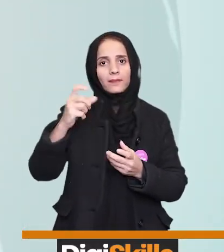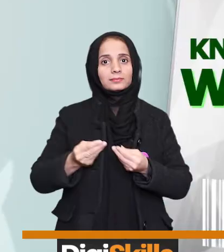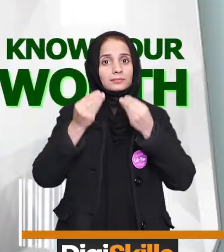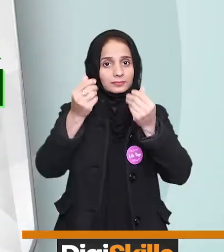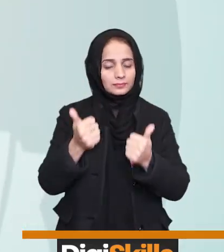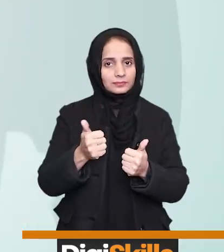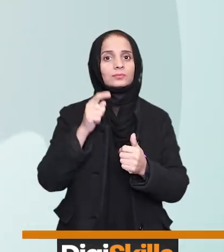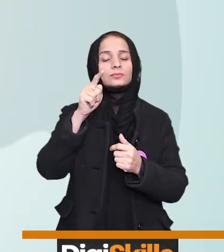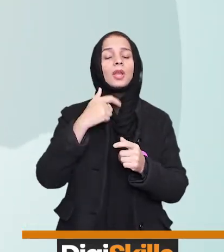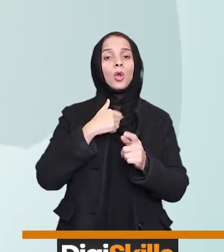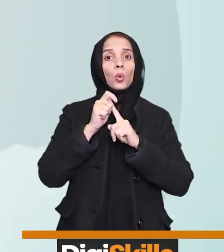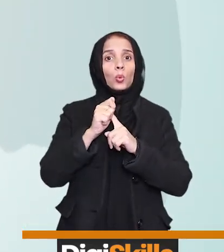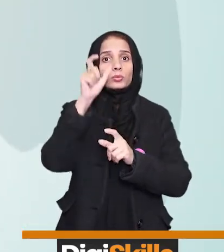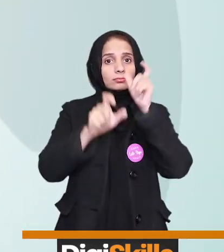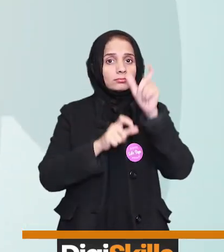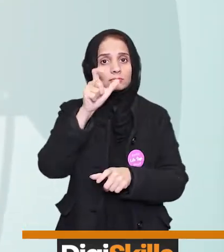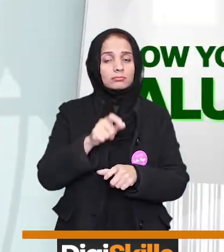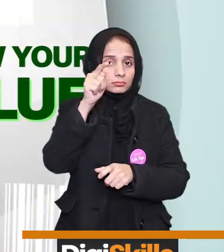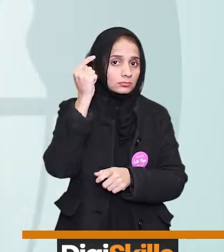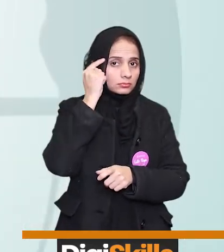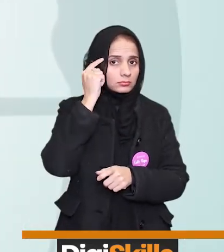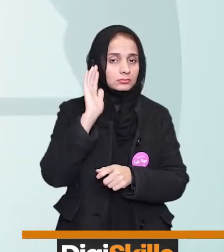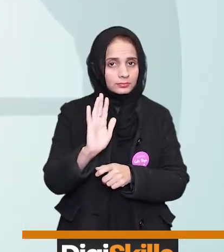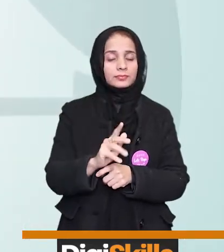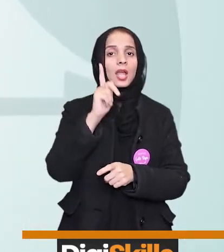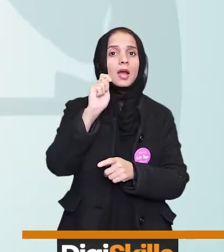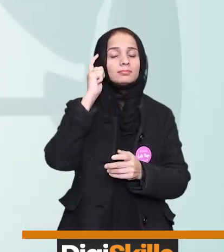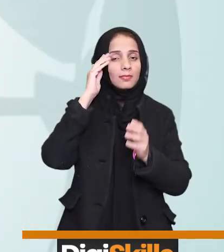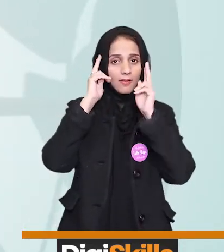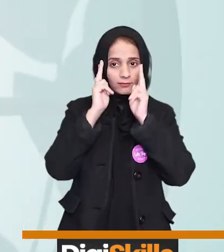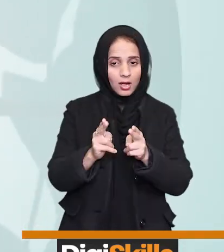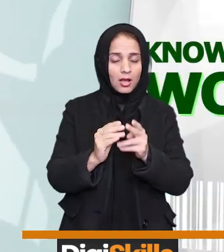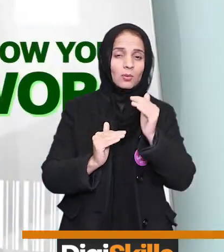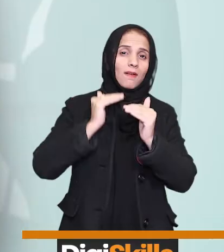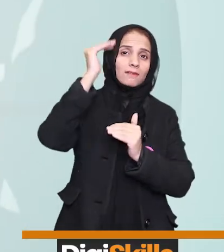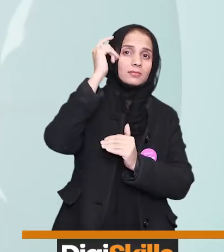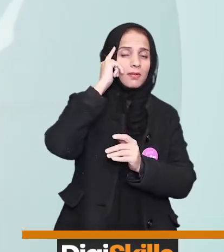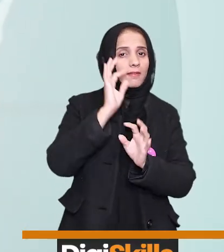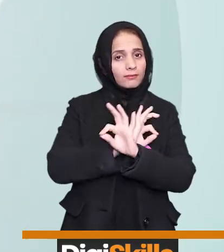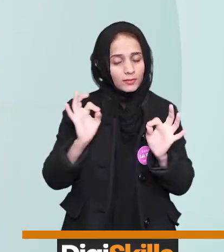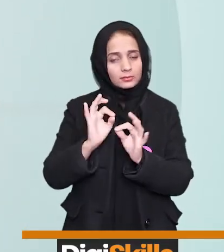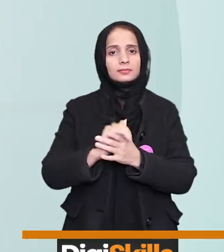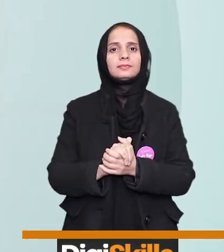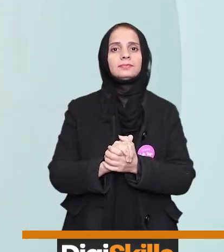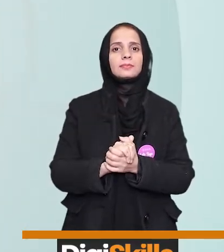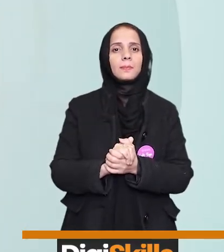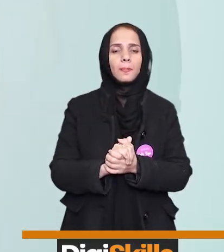You know your worth. You know your value. You have complete mastery over your work i.e, skill